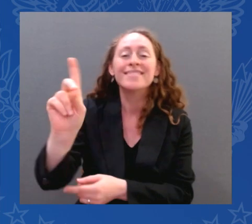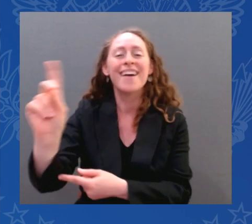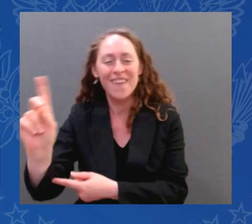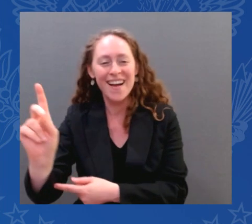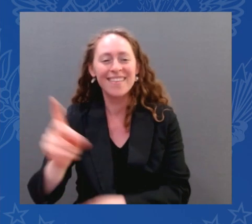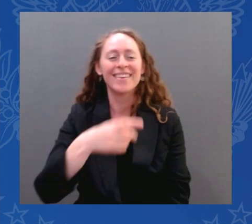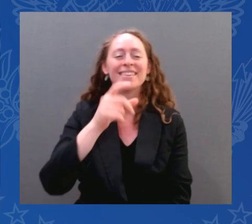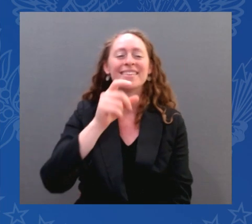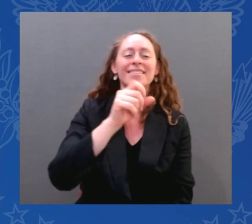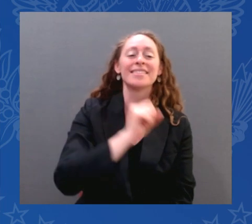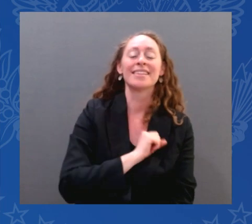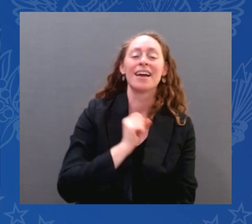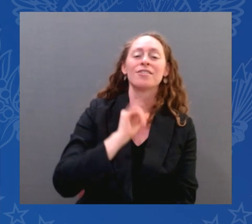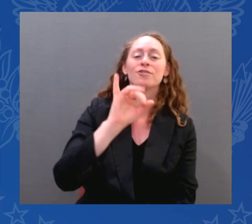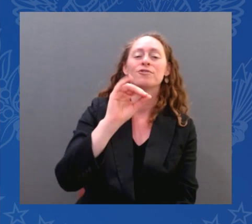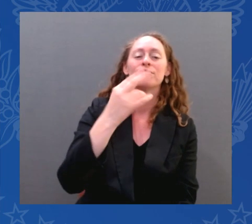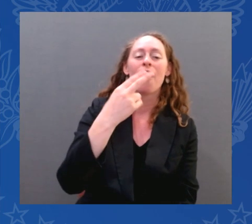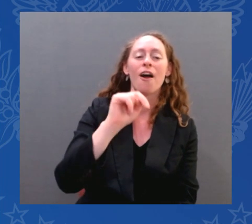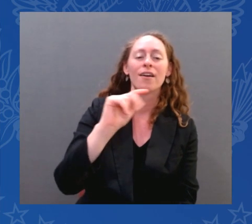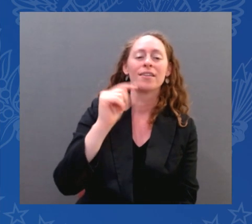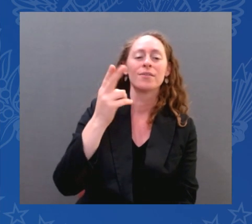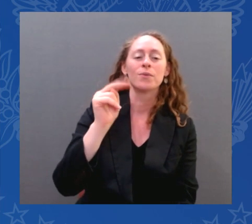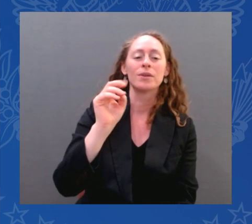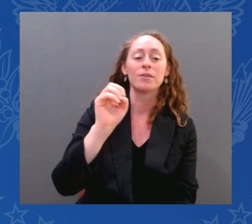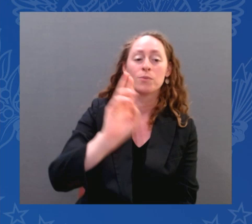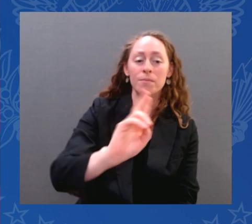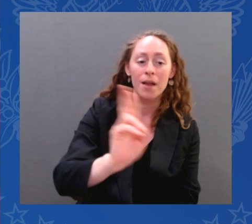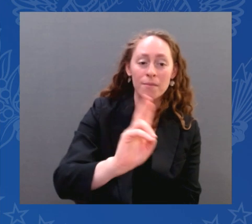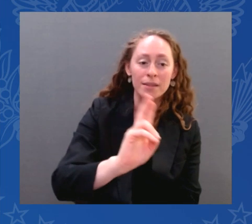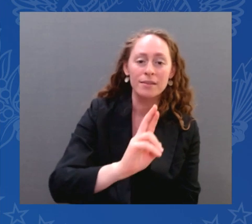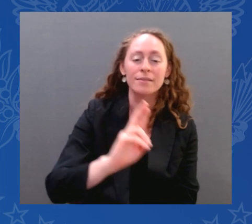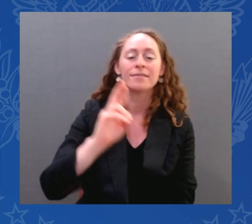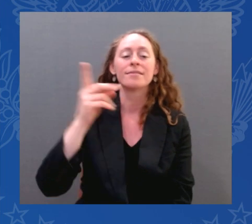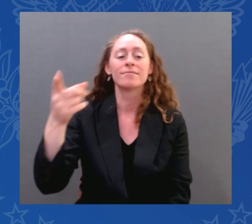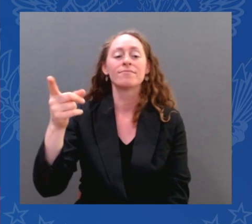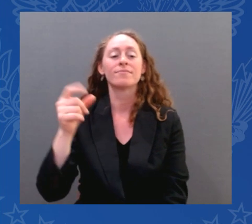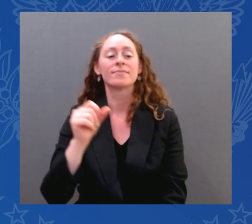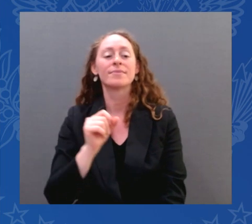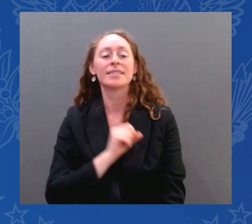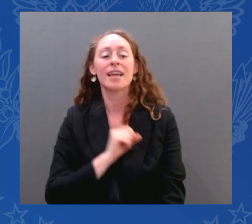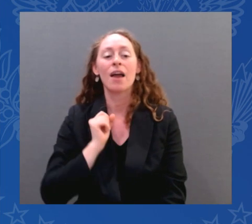John Garamendi, Democrat from California, Congressman from California.